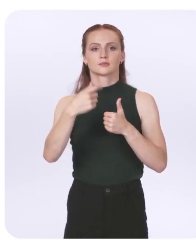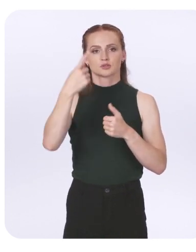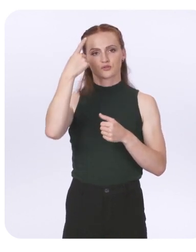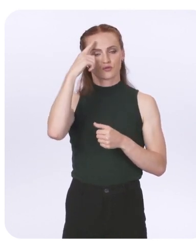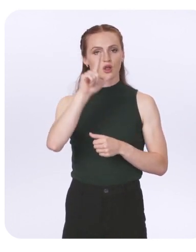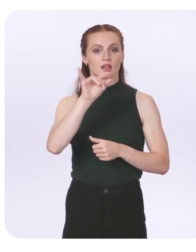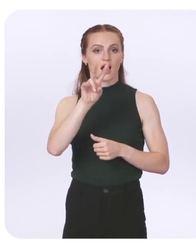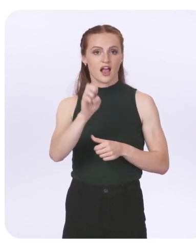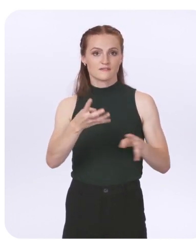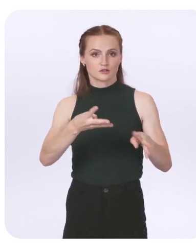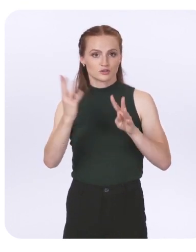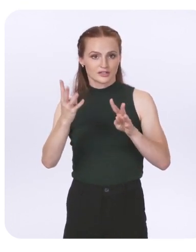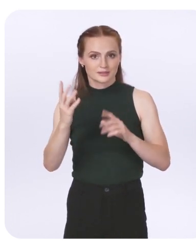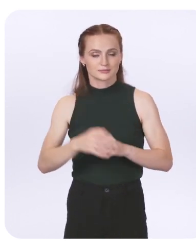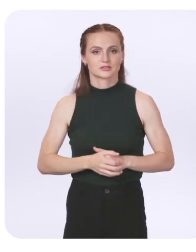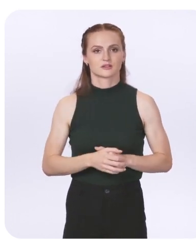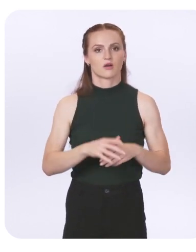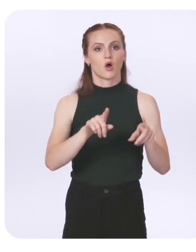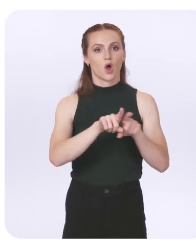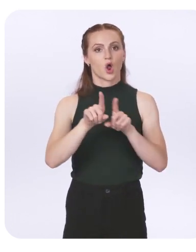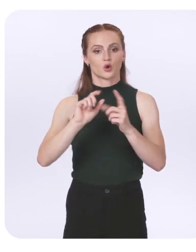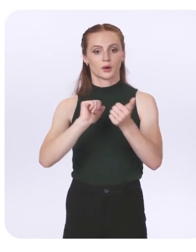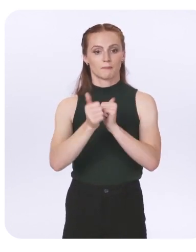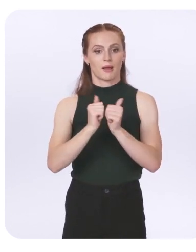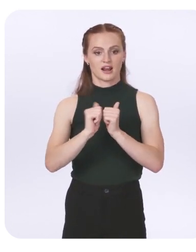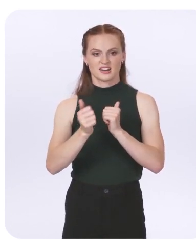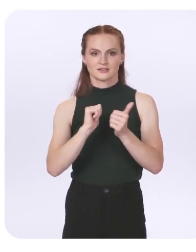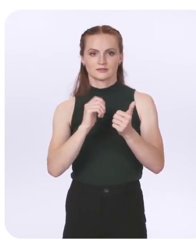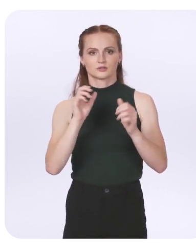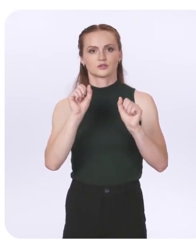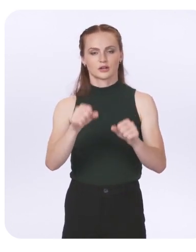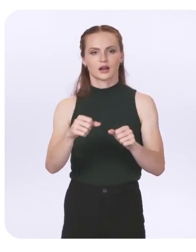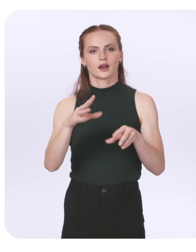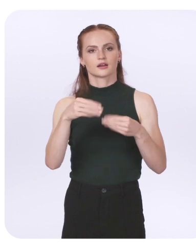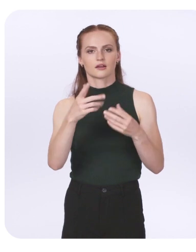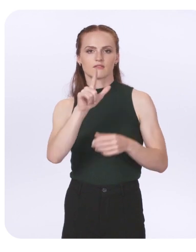or someone might be giving live commentary on a match in an eSports context.